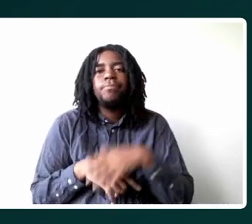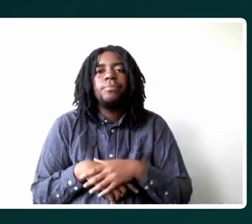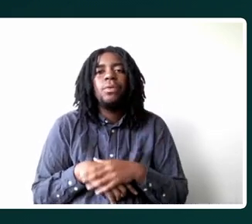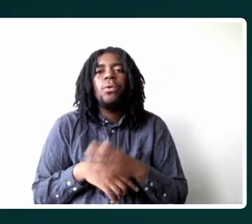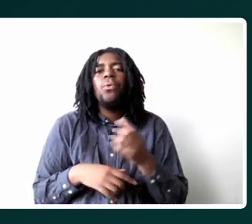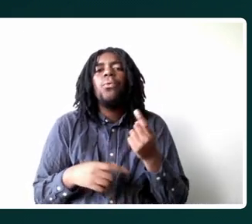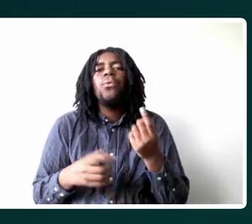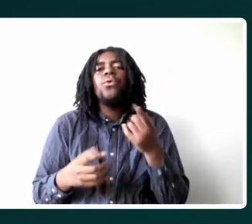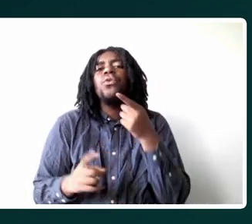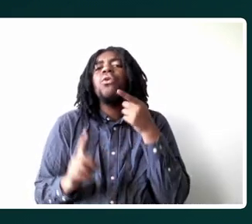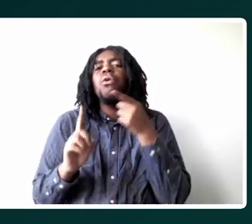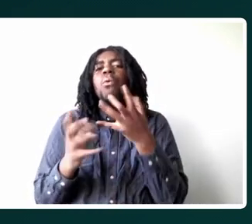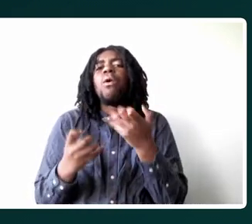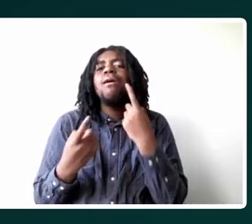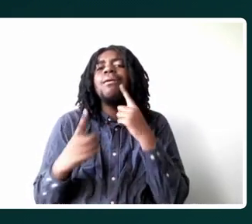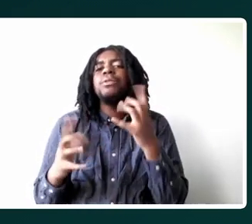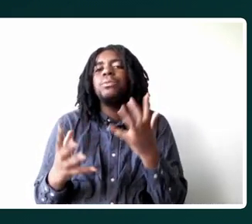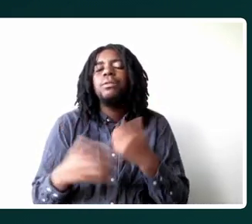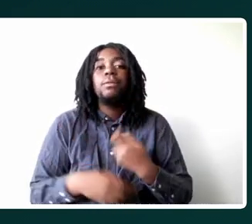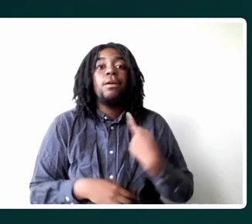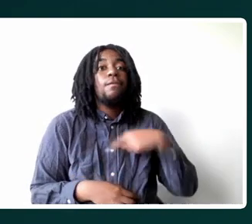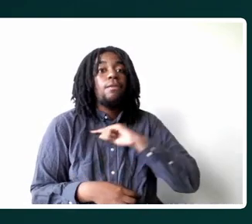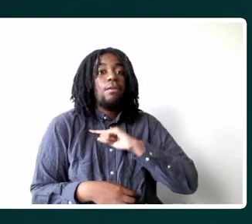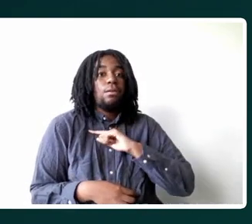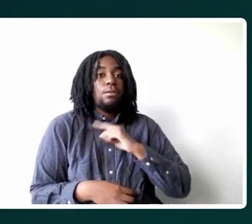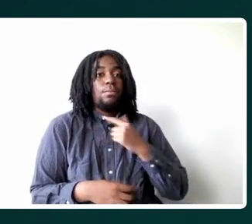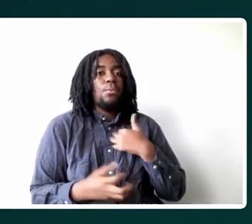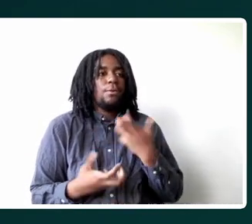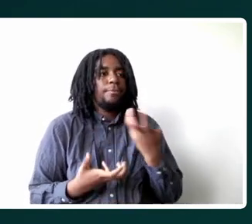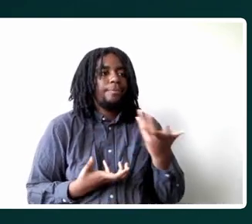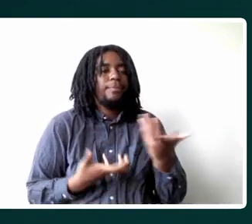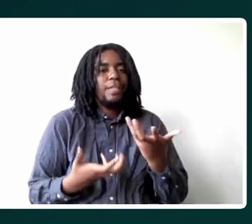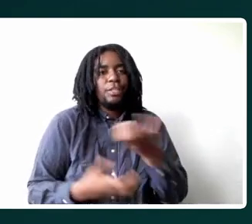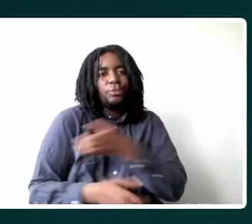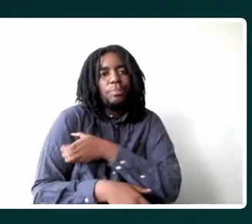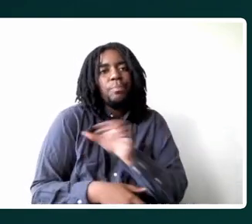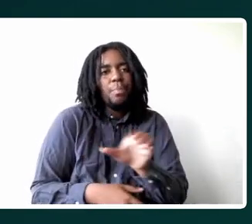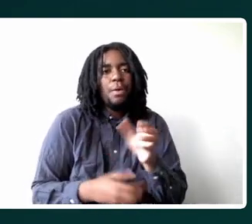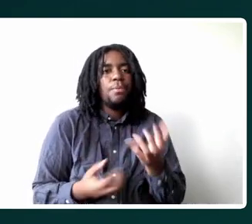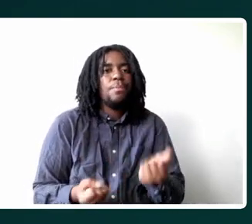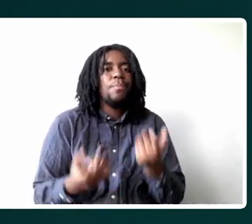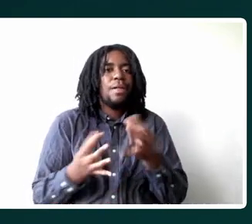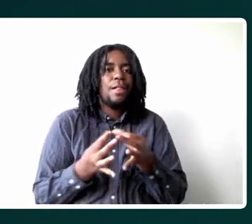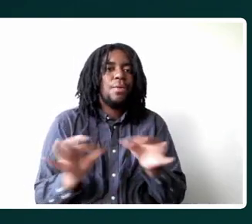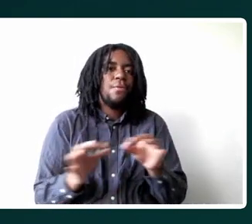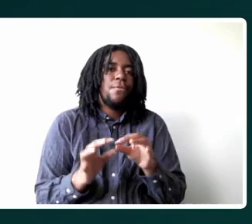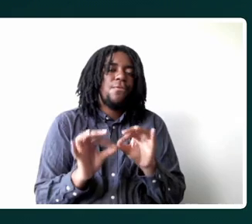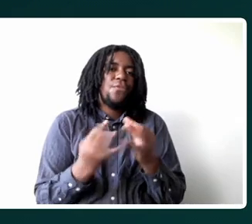we wanted to empower and engage multilingual families and their children by giving them an